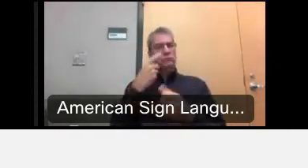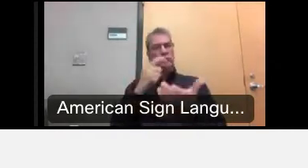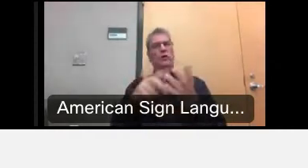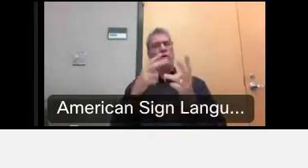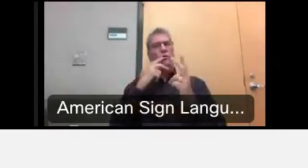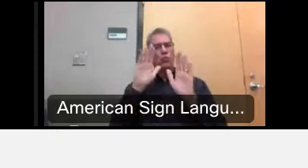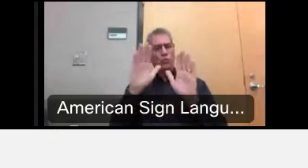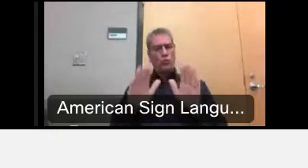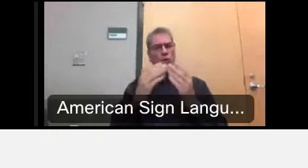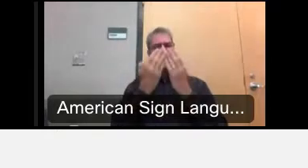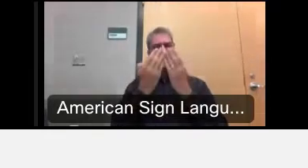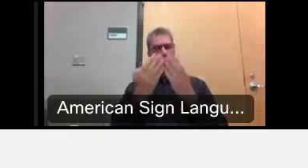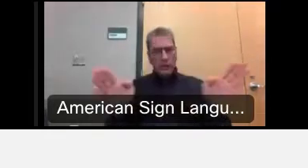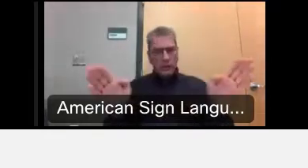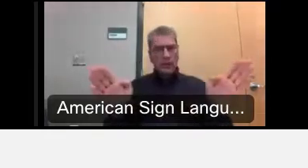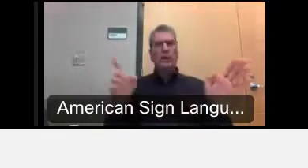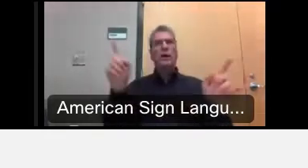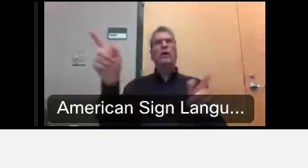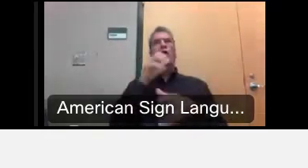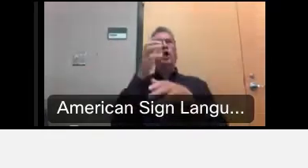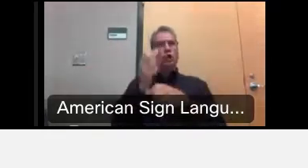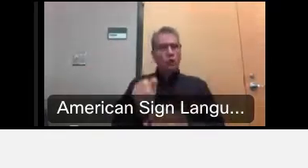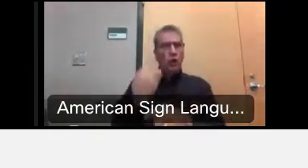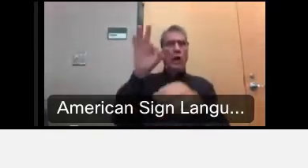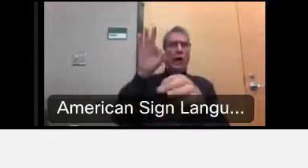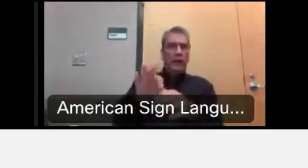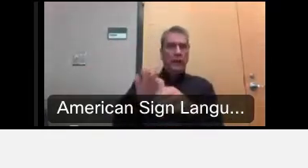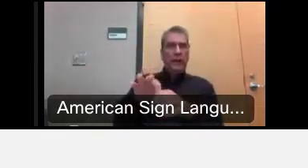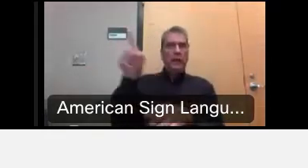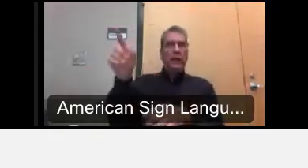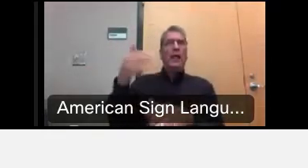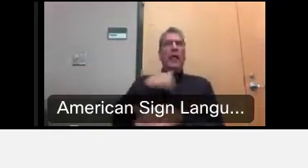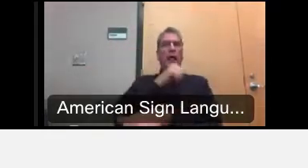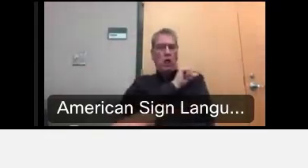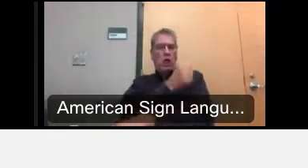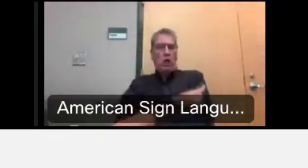that people that they trusted and elected, and had the authority to weigh in on. These